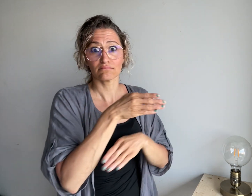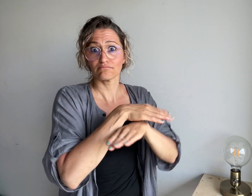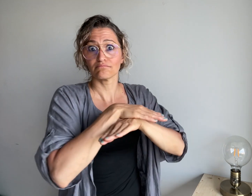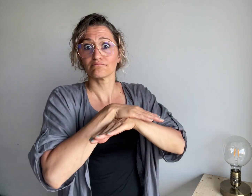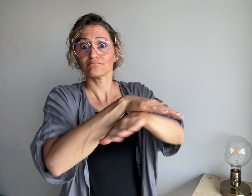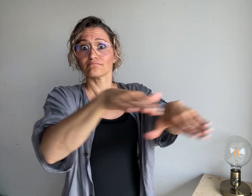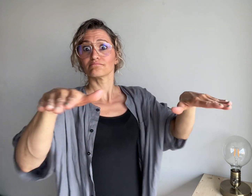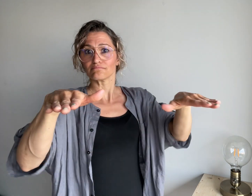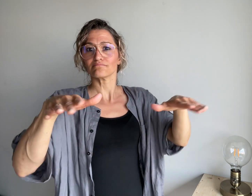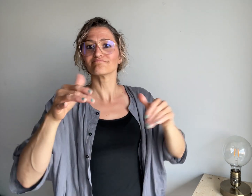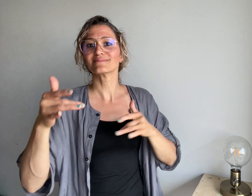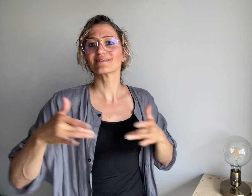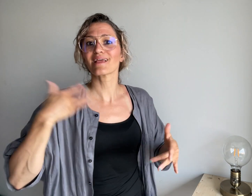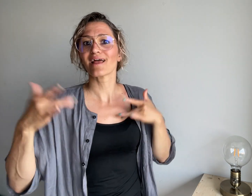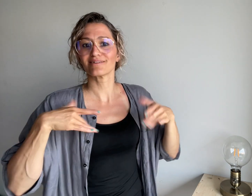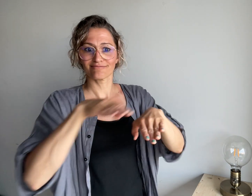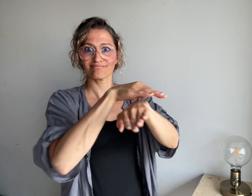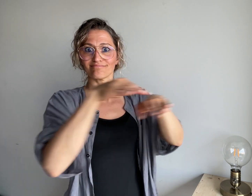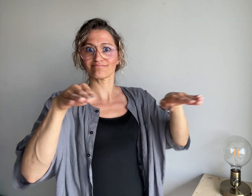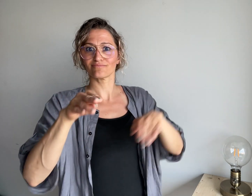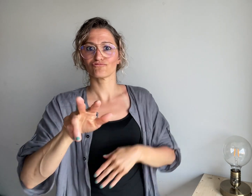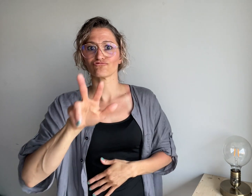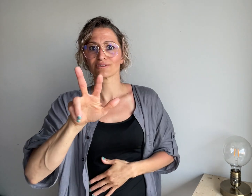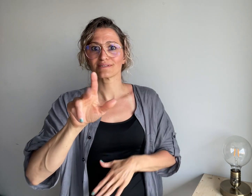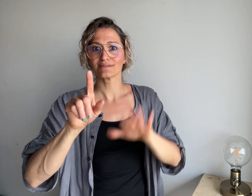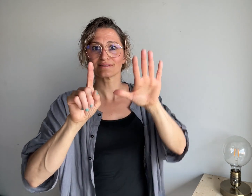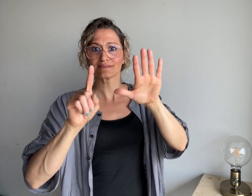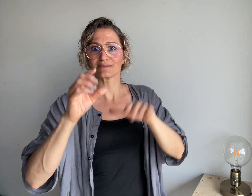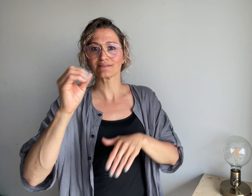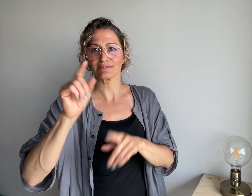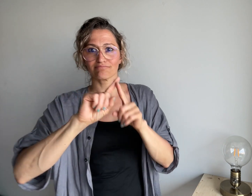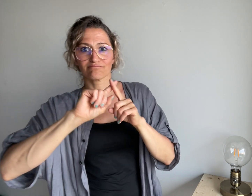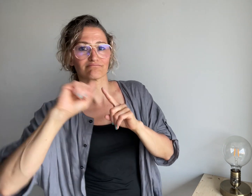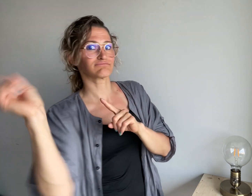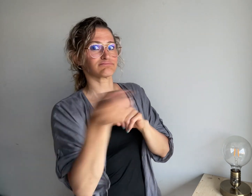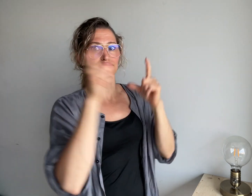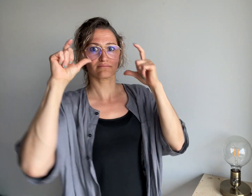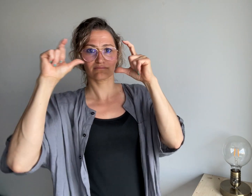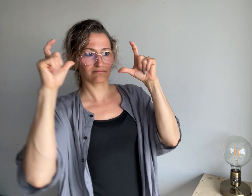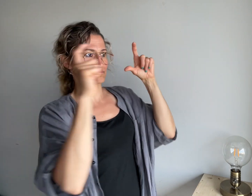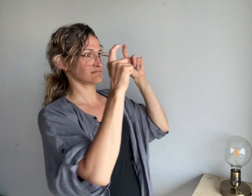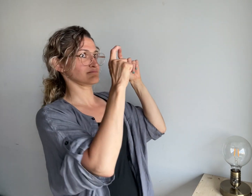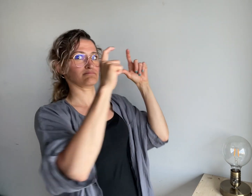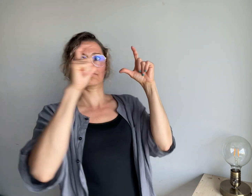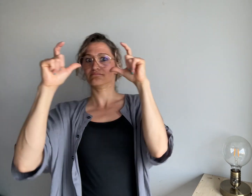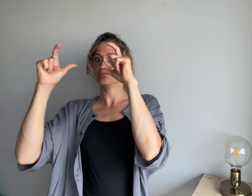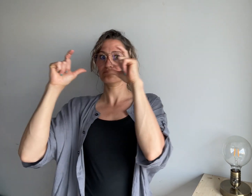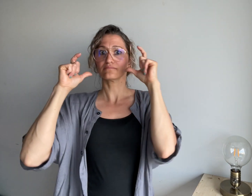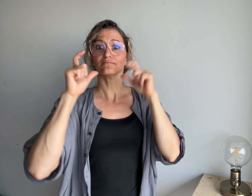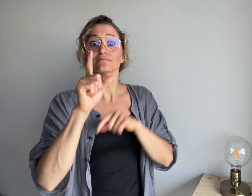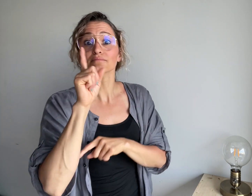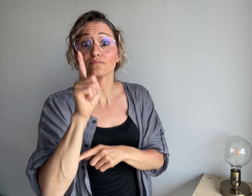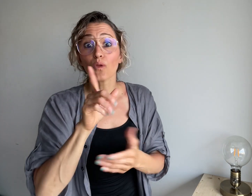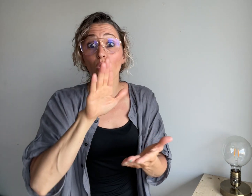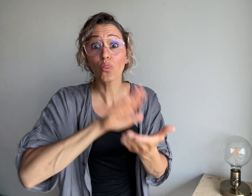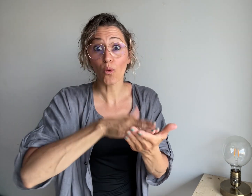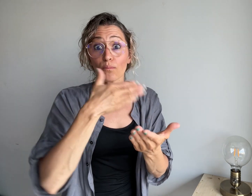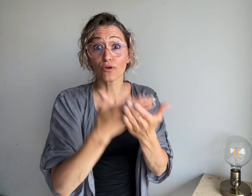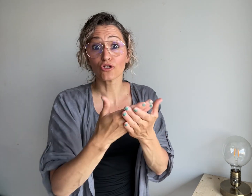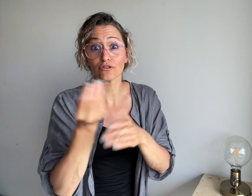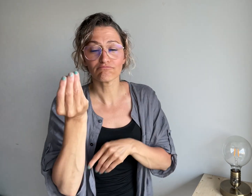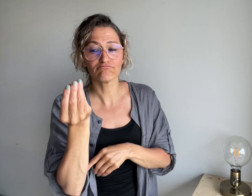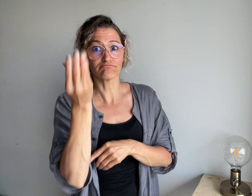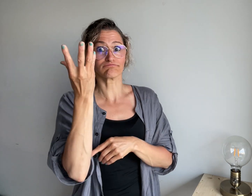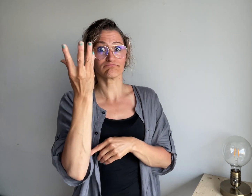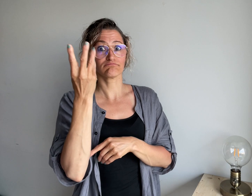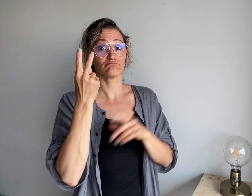the 360-degree stage while the interpreter automatically